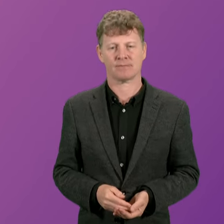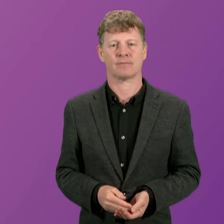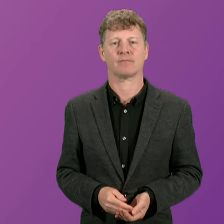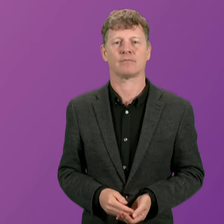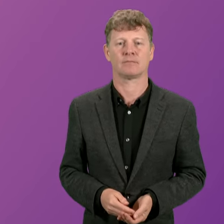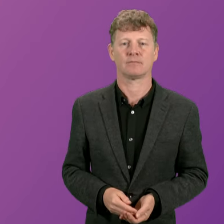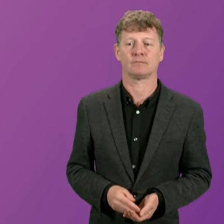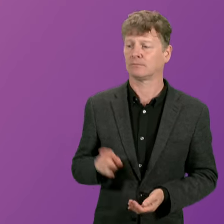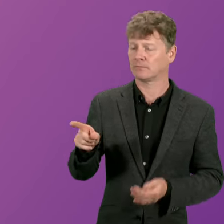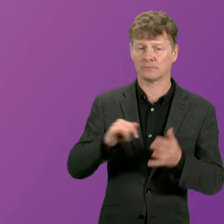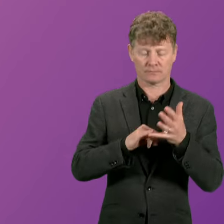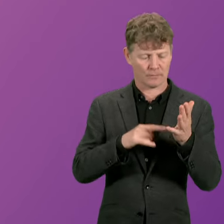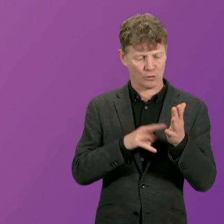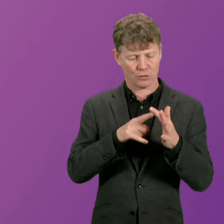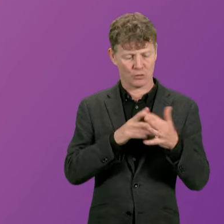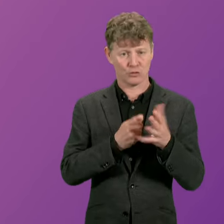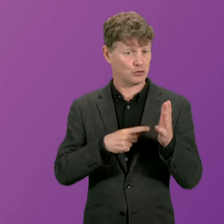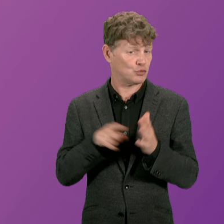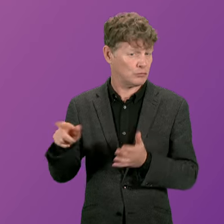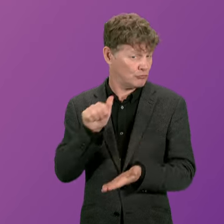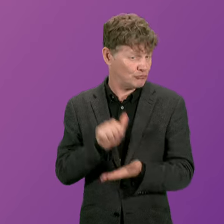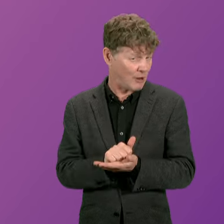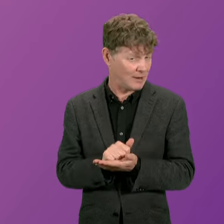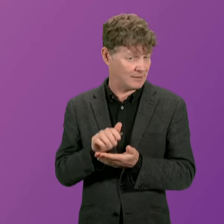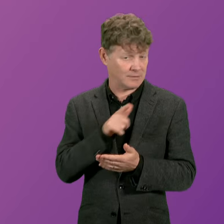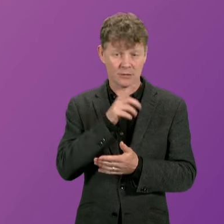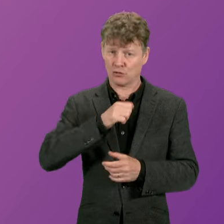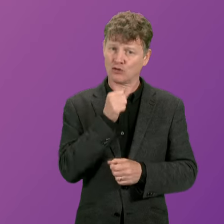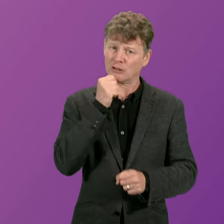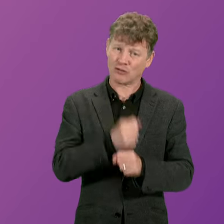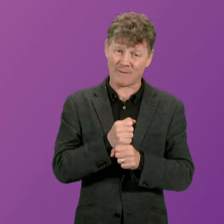Mr Stewart is correct about the Government in Scotland’s intention to do all that we